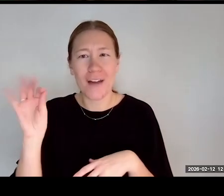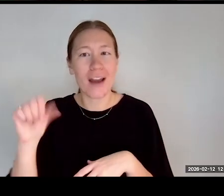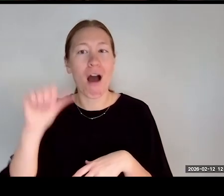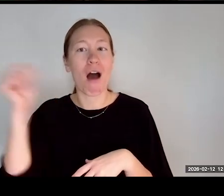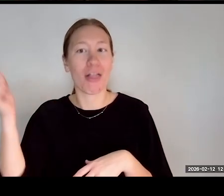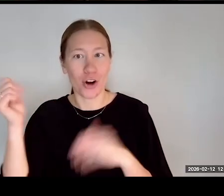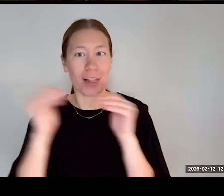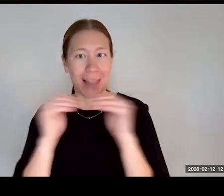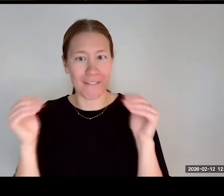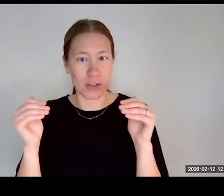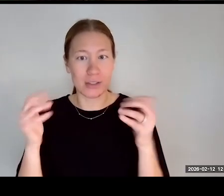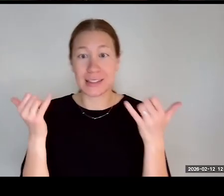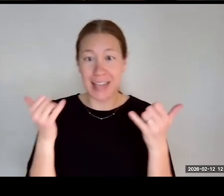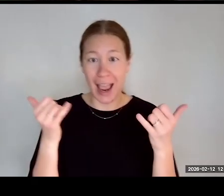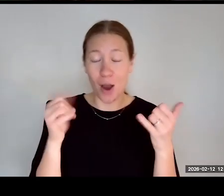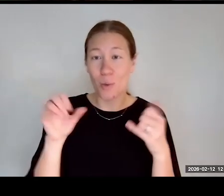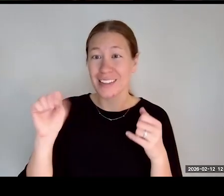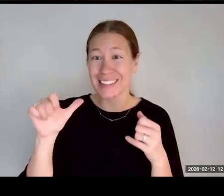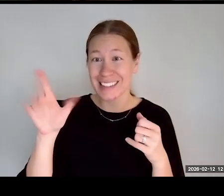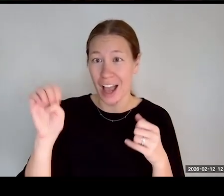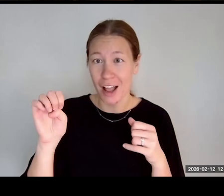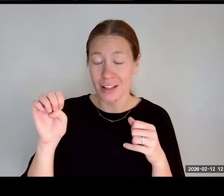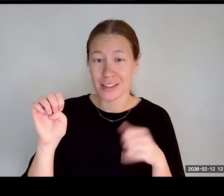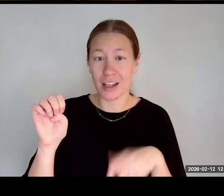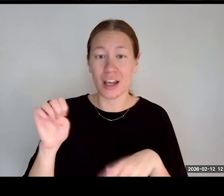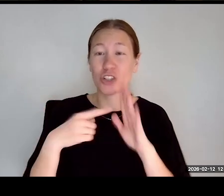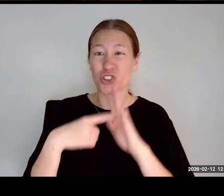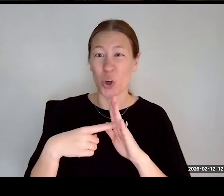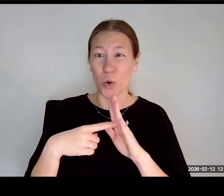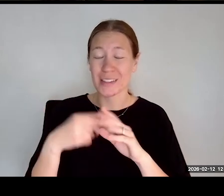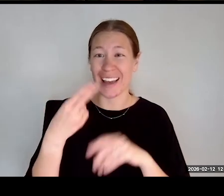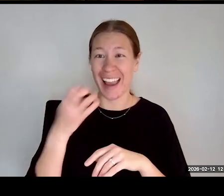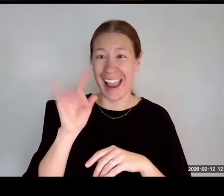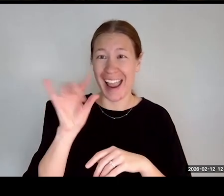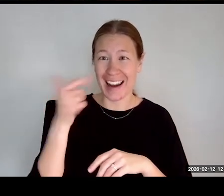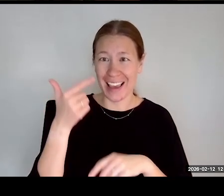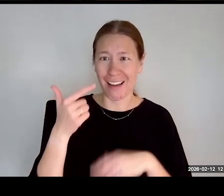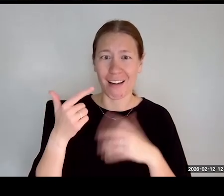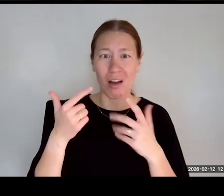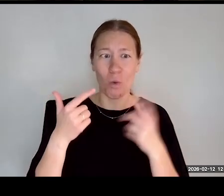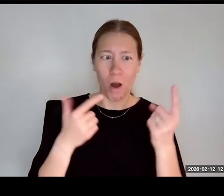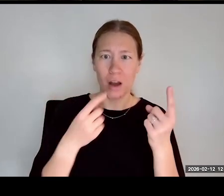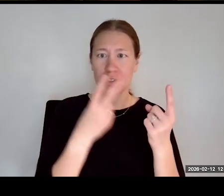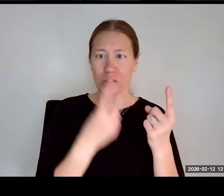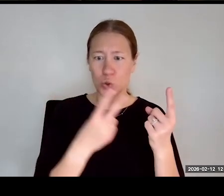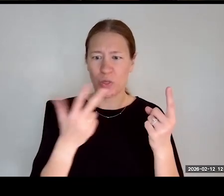you might notice it only lists up to heading level three. And we said you can use up to heading level six. So to see the rest of your heading levels,